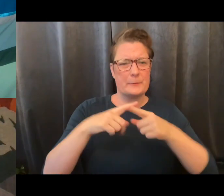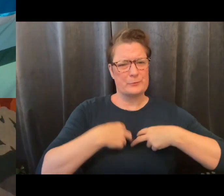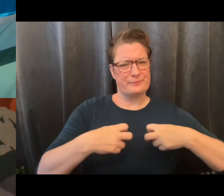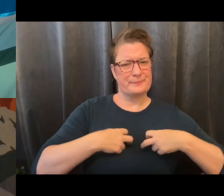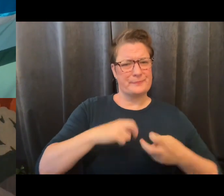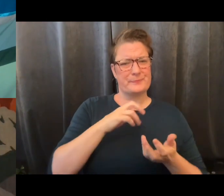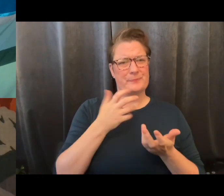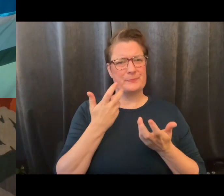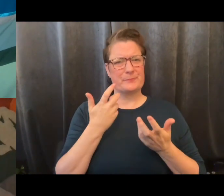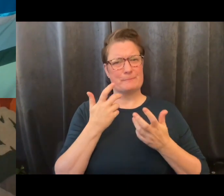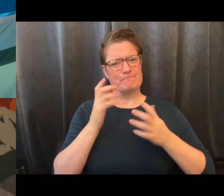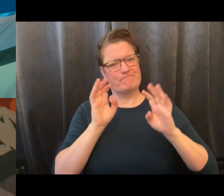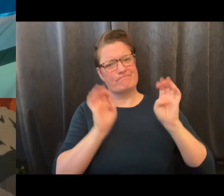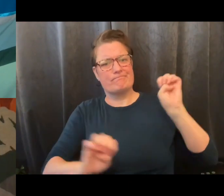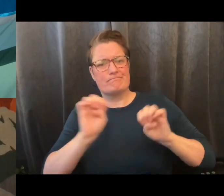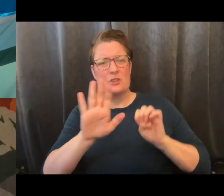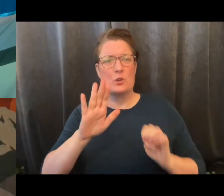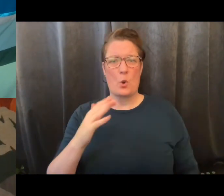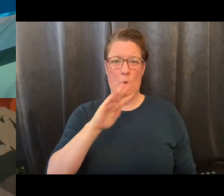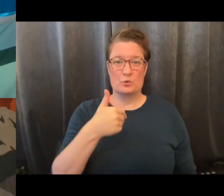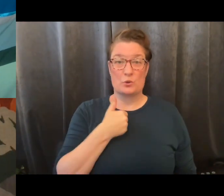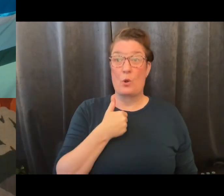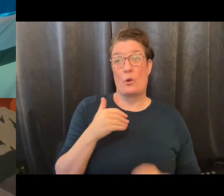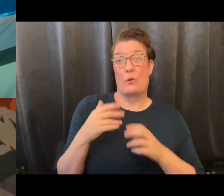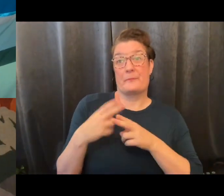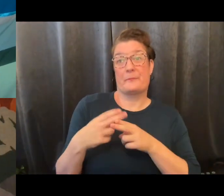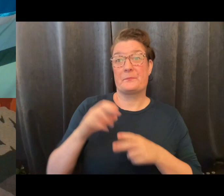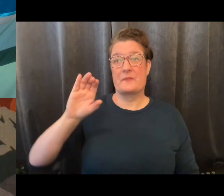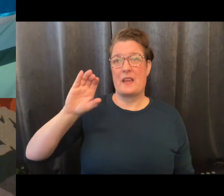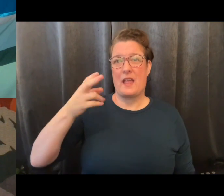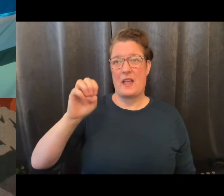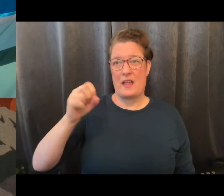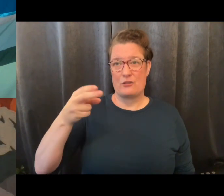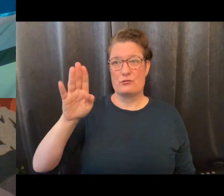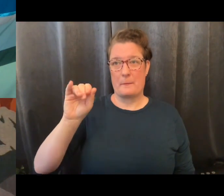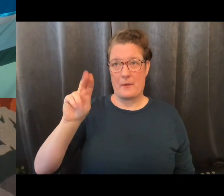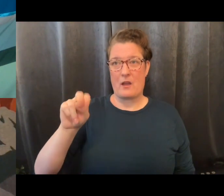Uh, cheshbon hanefesh is this process of soul accounting that we do throughout